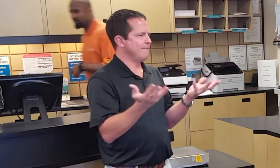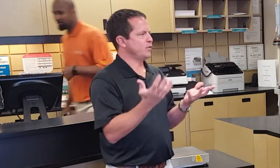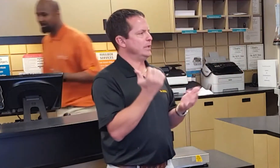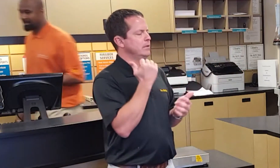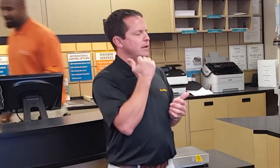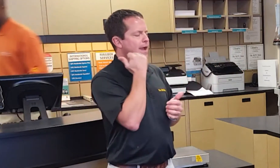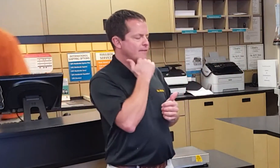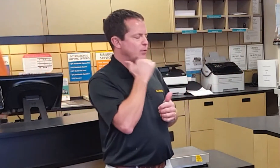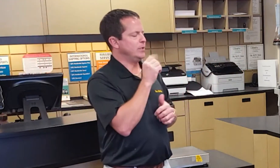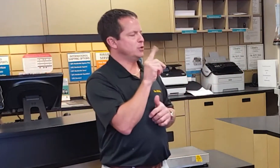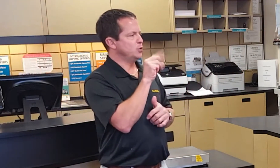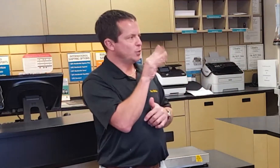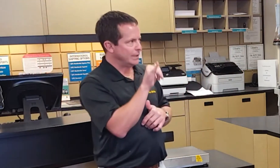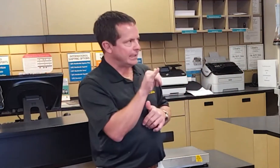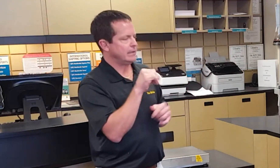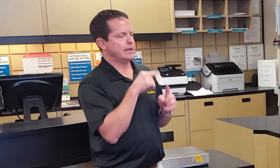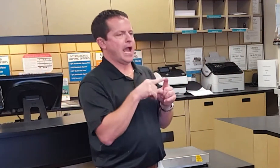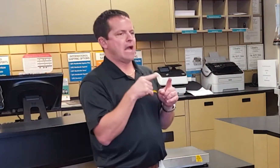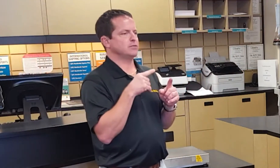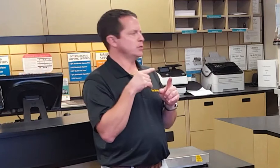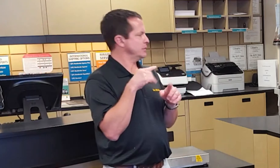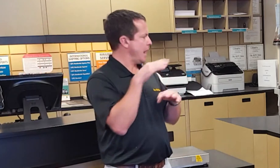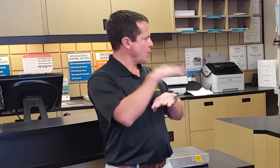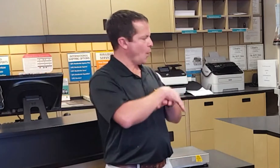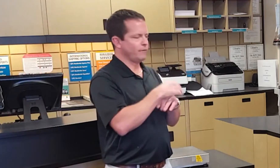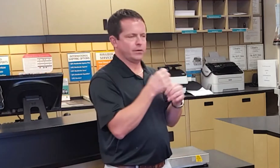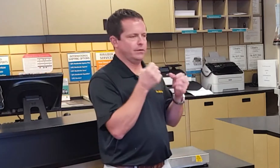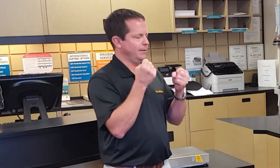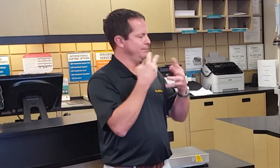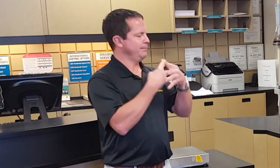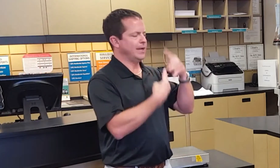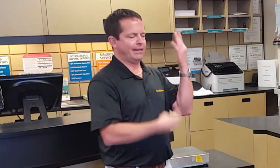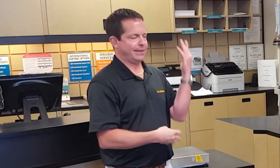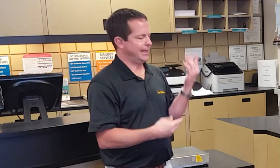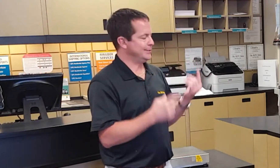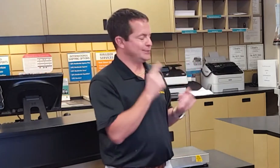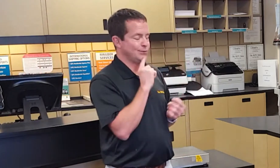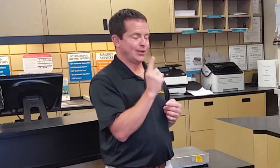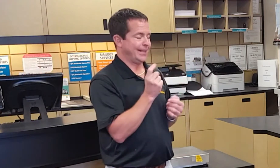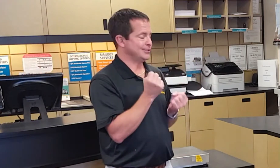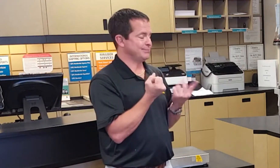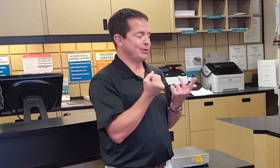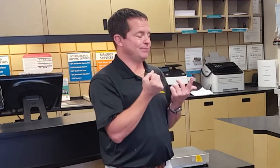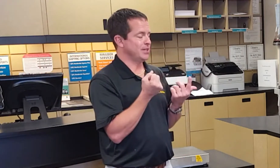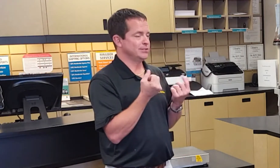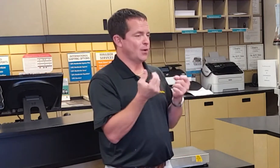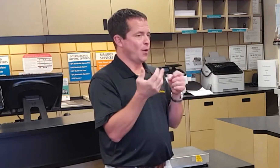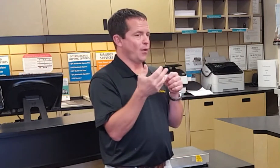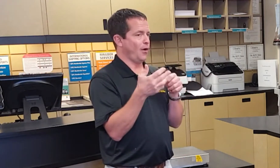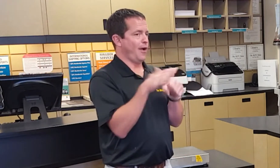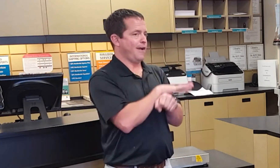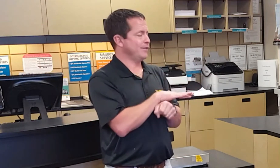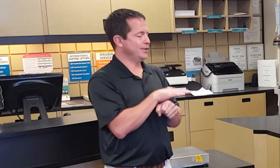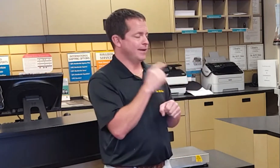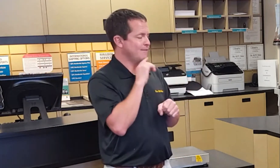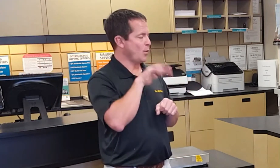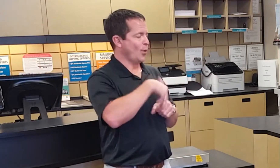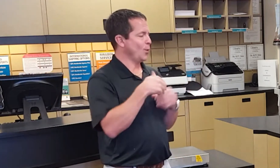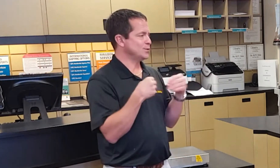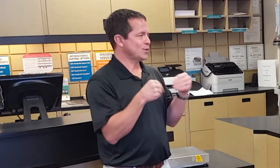I have to take over everything that they were responsible for, all their duties. So there's a lot of different tasks around here.